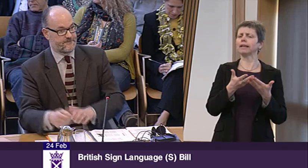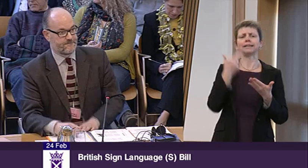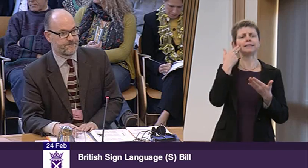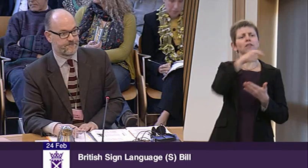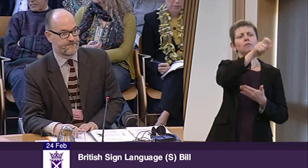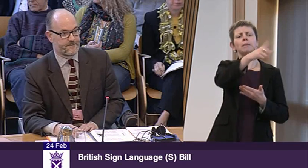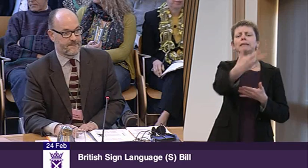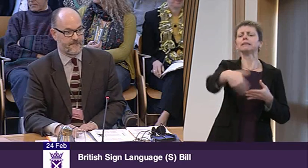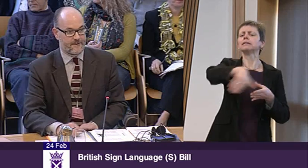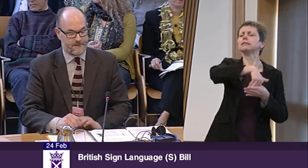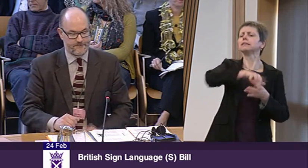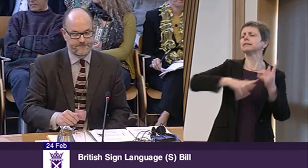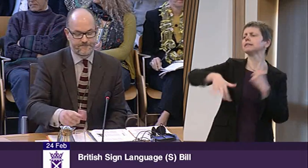make to society in Scotland.